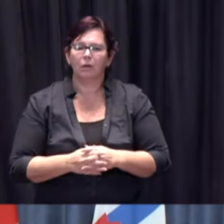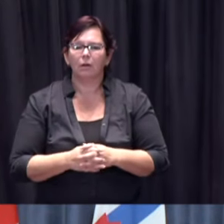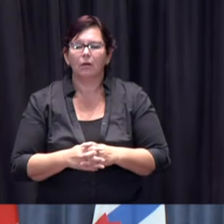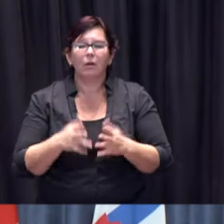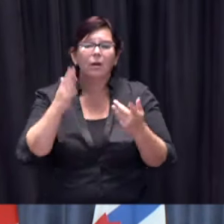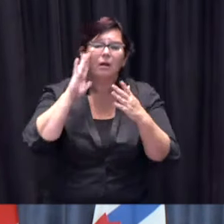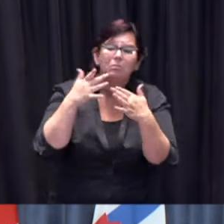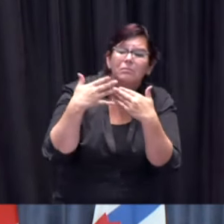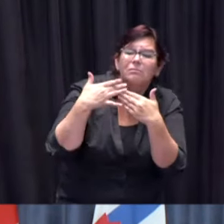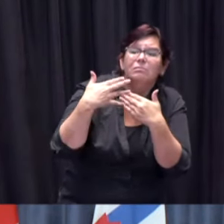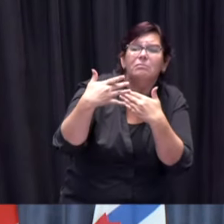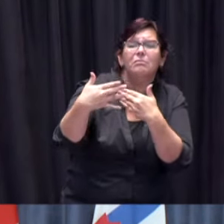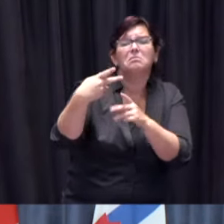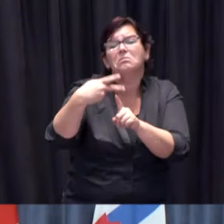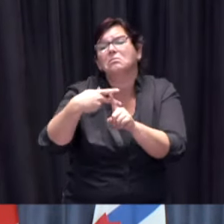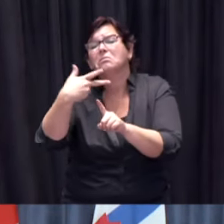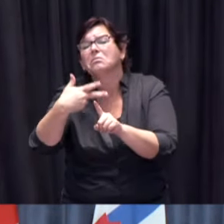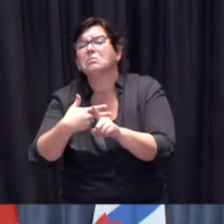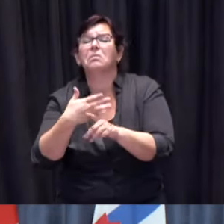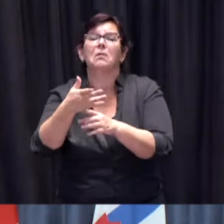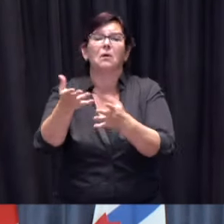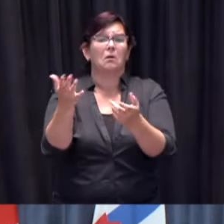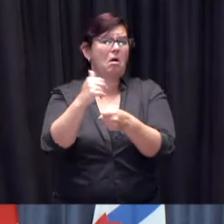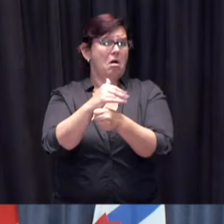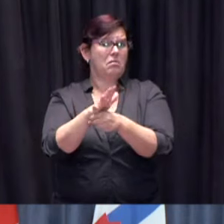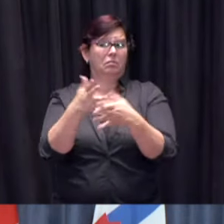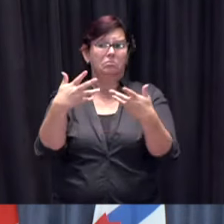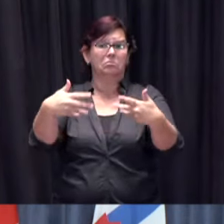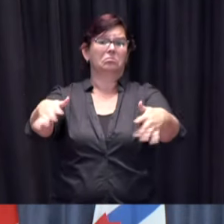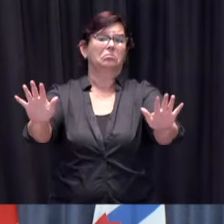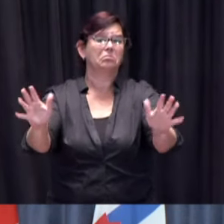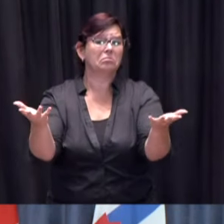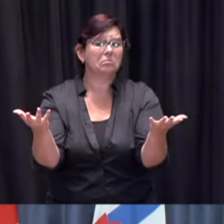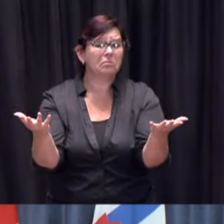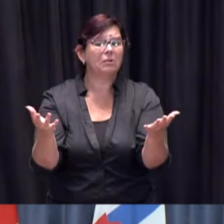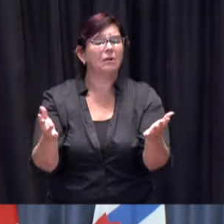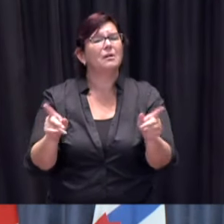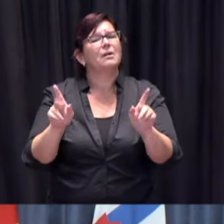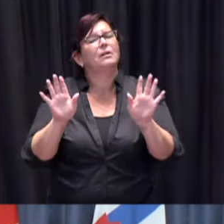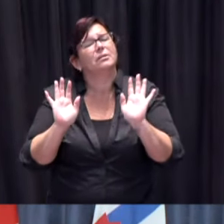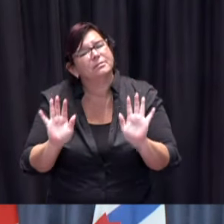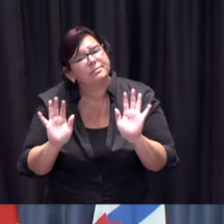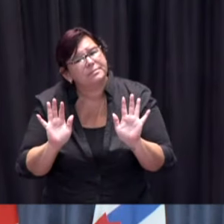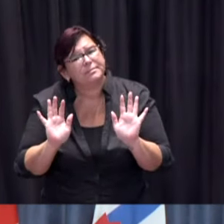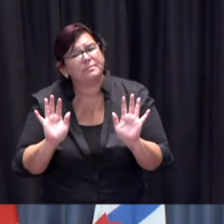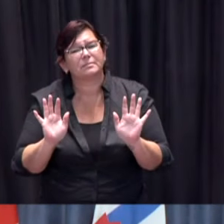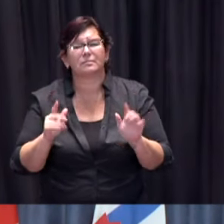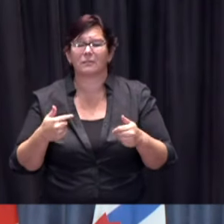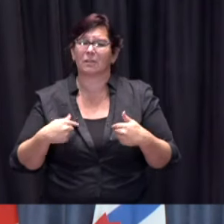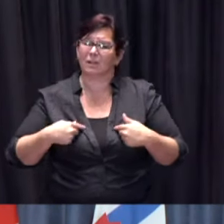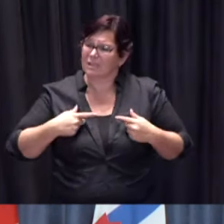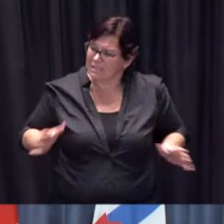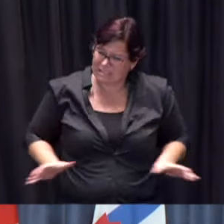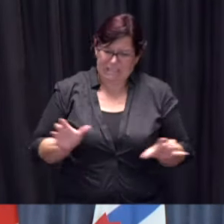Today we are making it clear that we will do everything we can, as a city government,